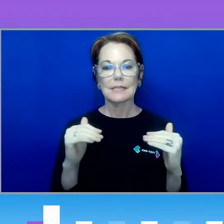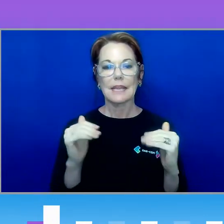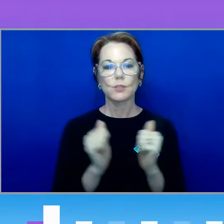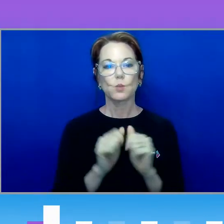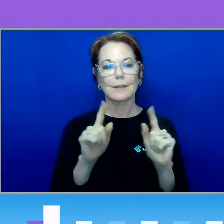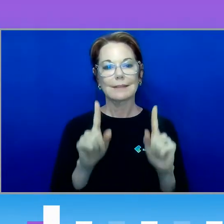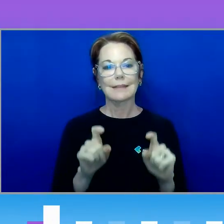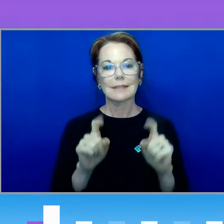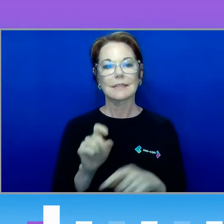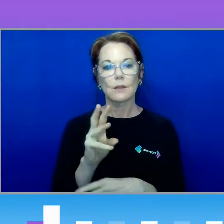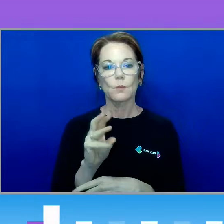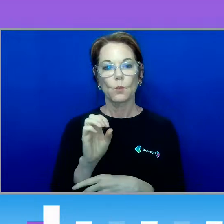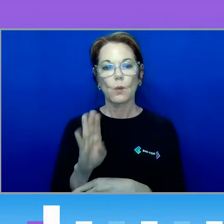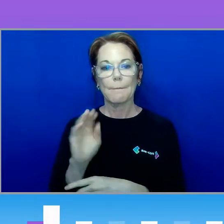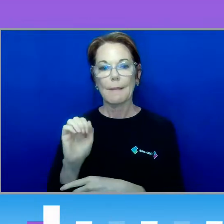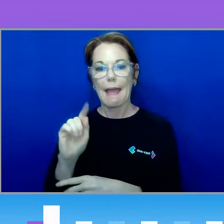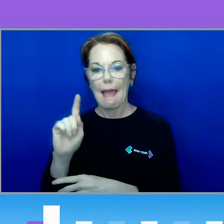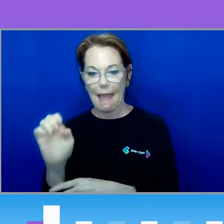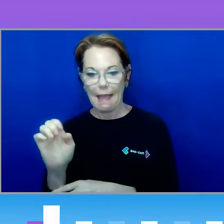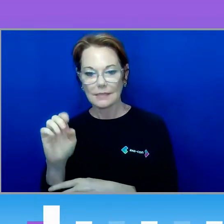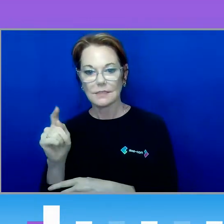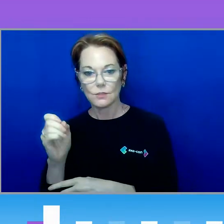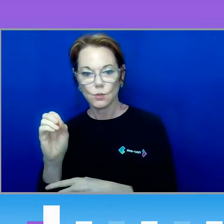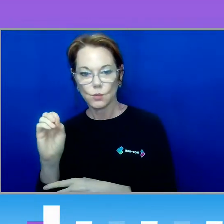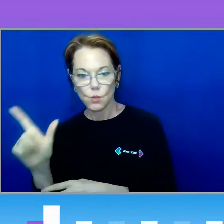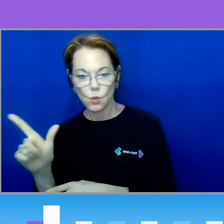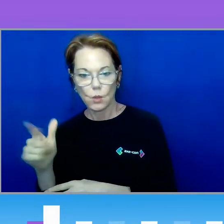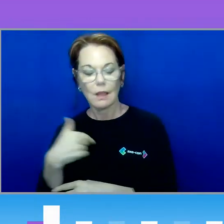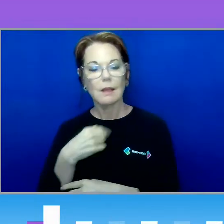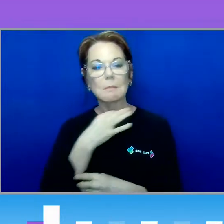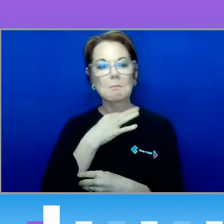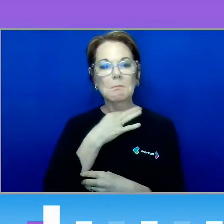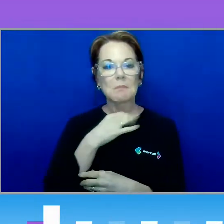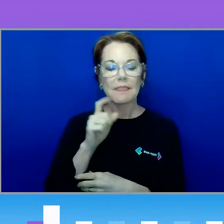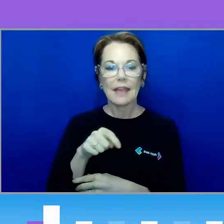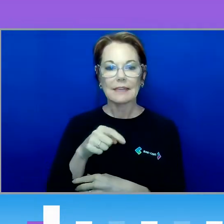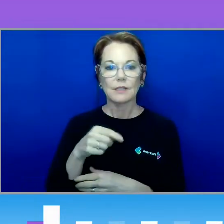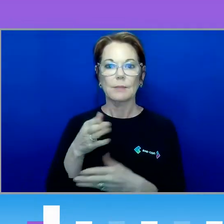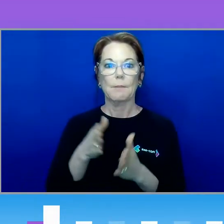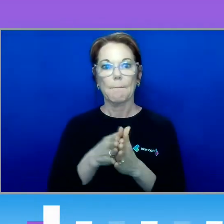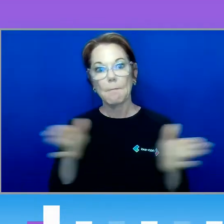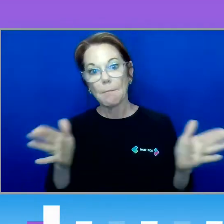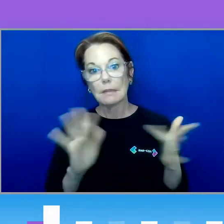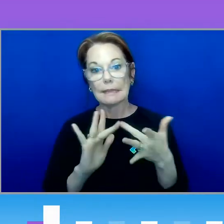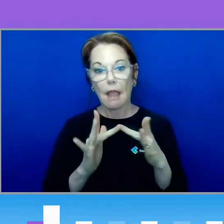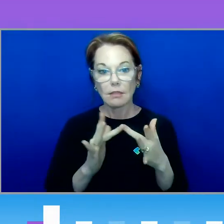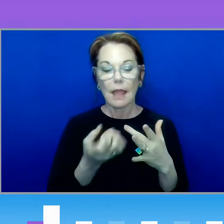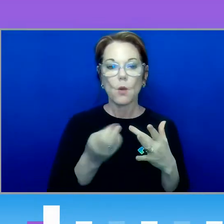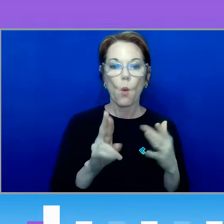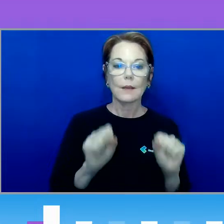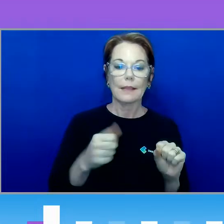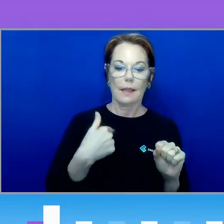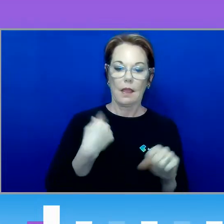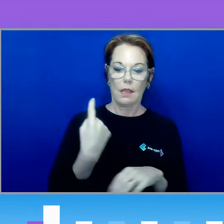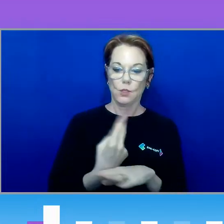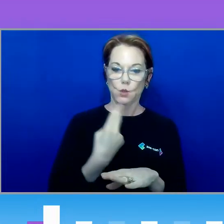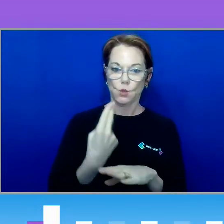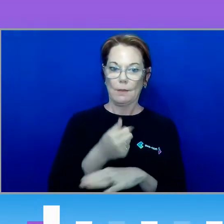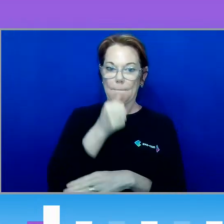Ax DevTools? Does the web content IAM testing need to be